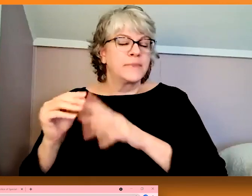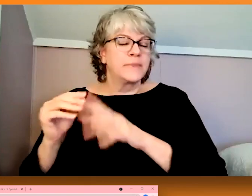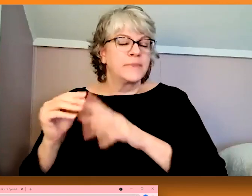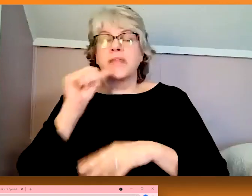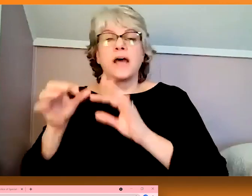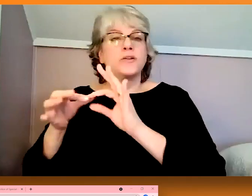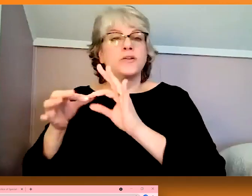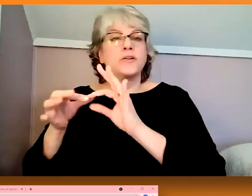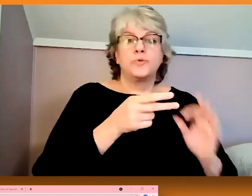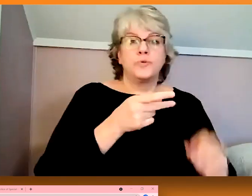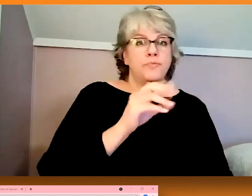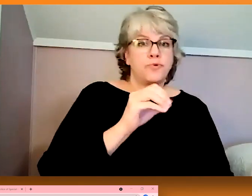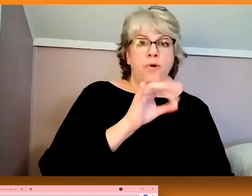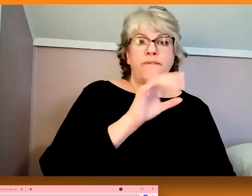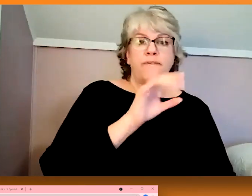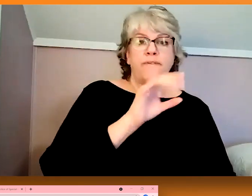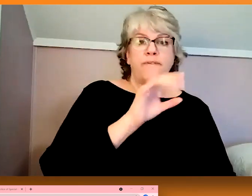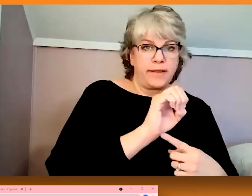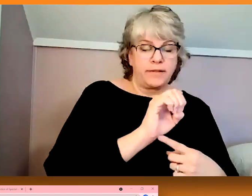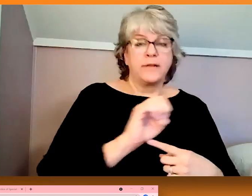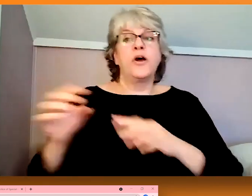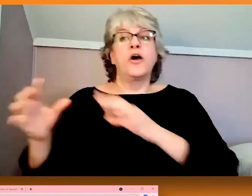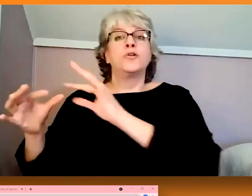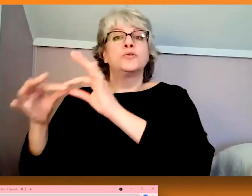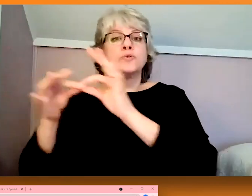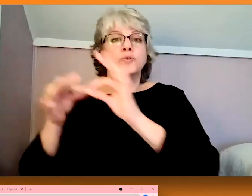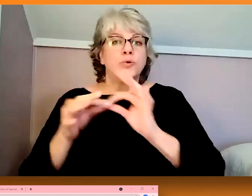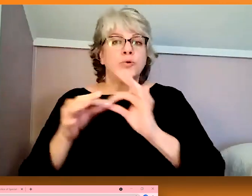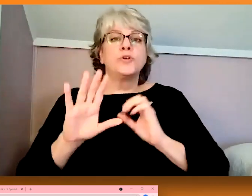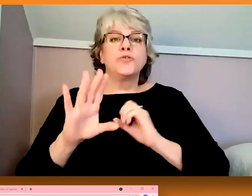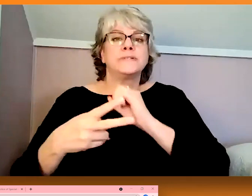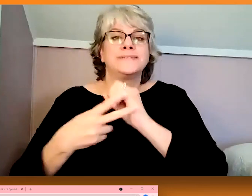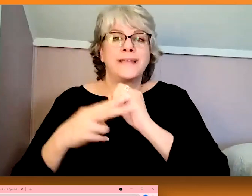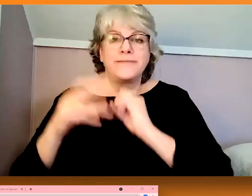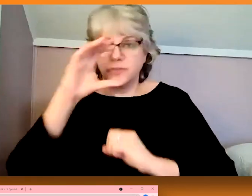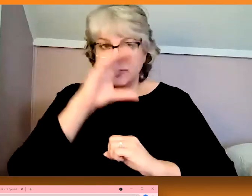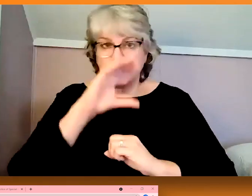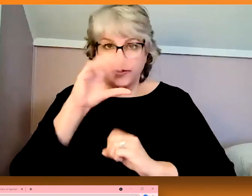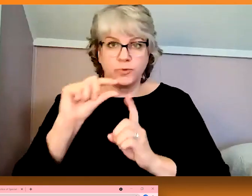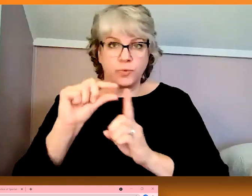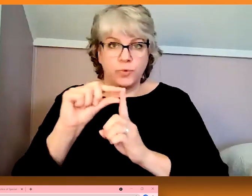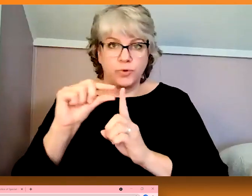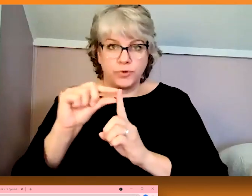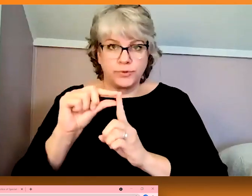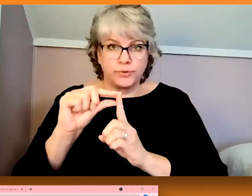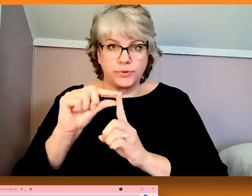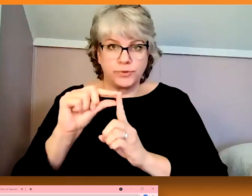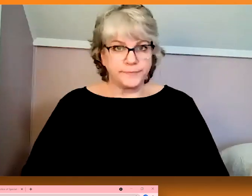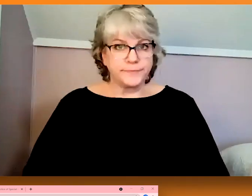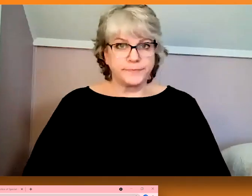It relates to the actual saved search as far as I understand.